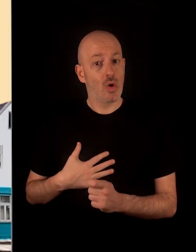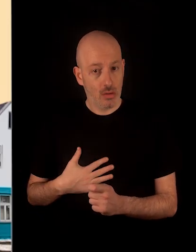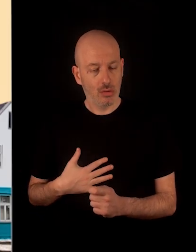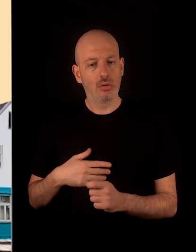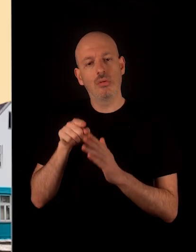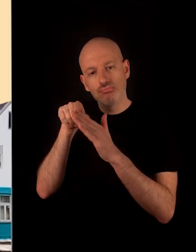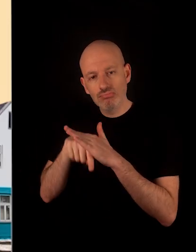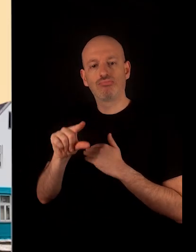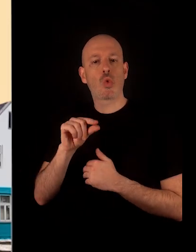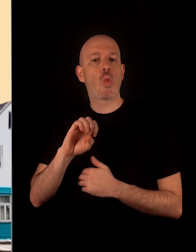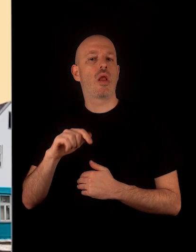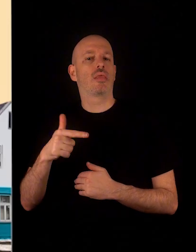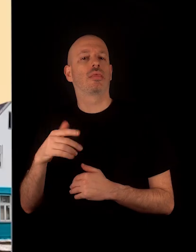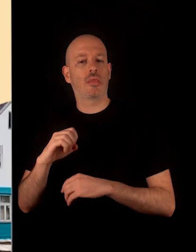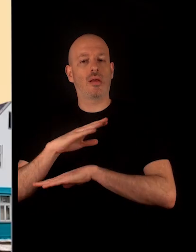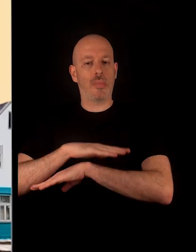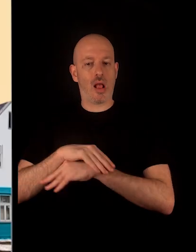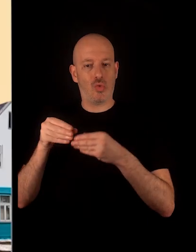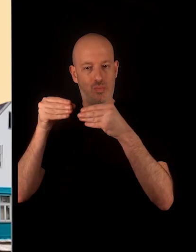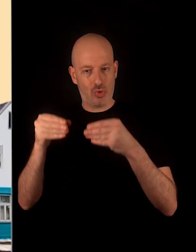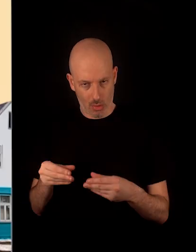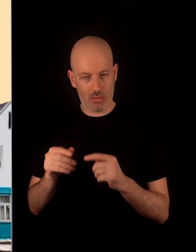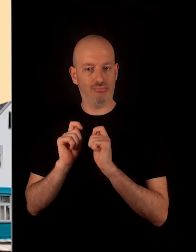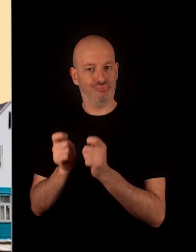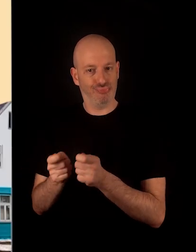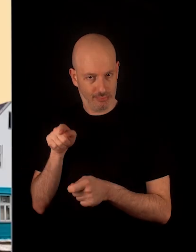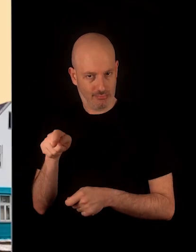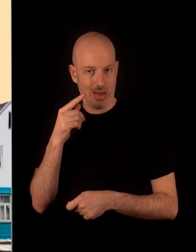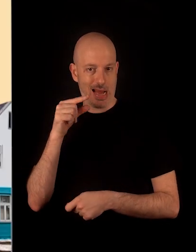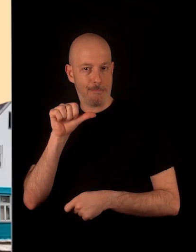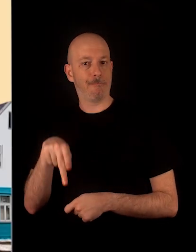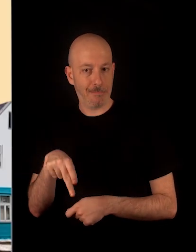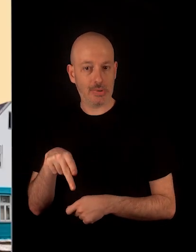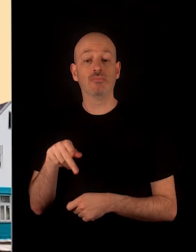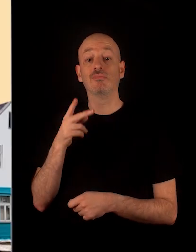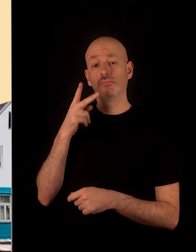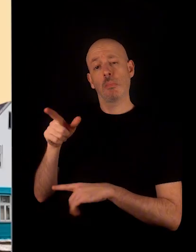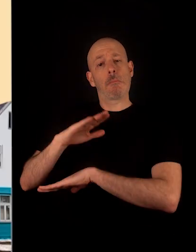Or ‘prove’ what was the result of your residency... This is mainly to receive a feedback from you